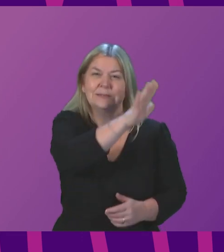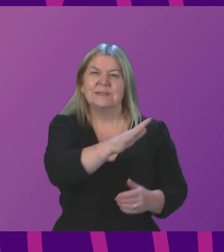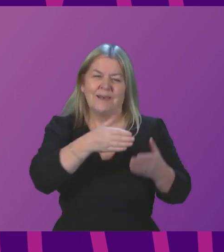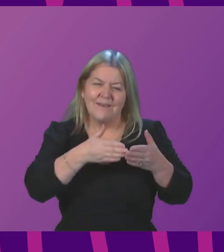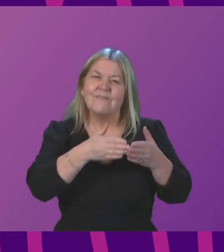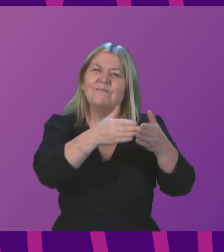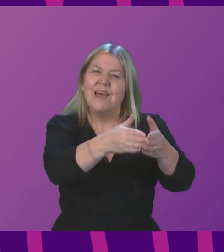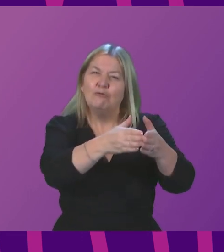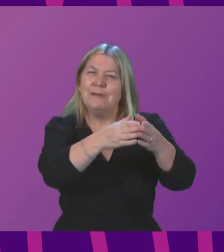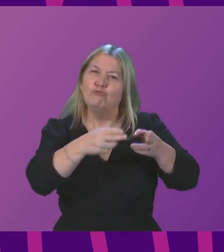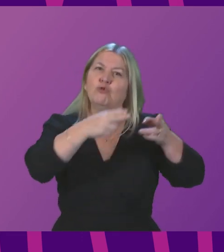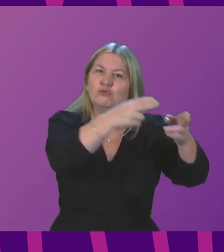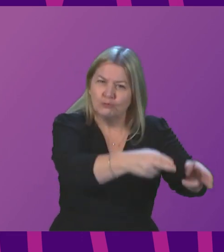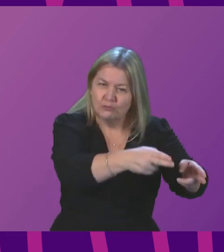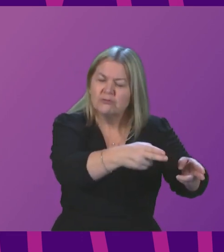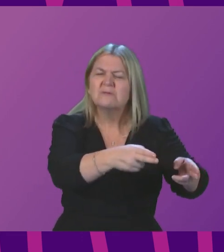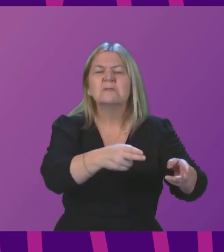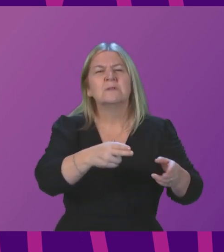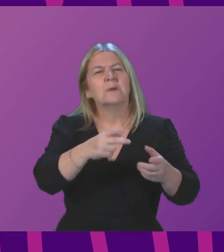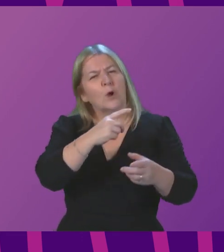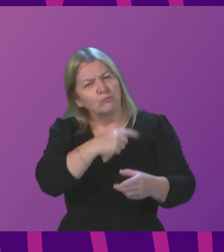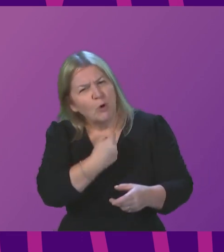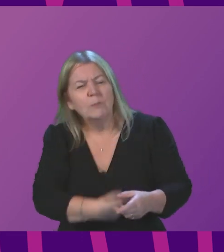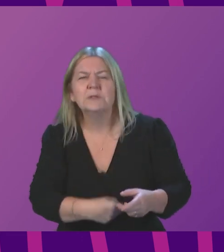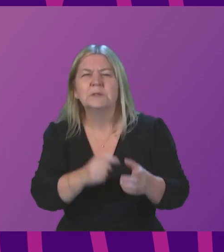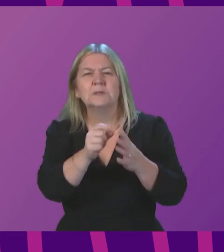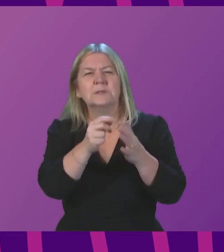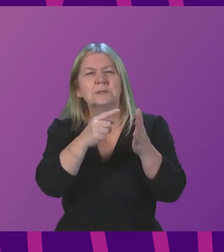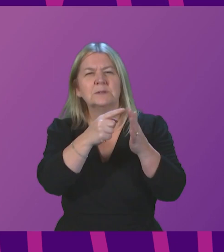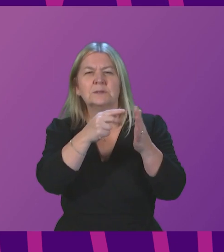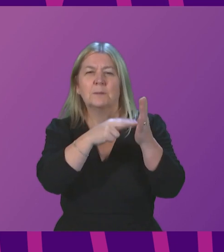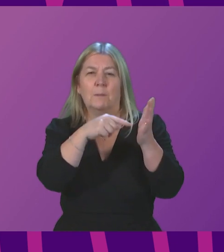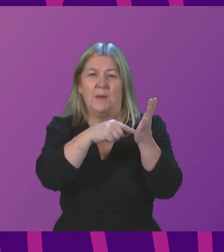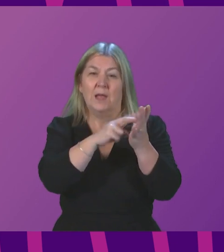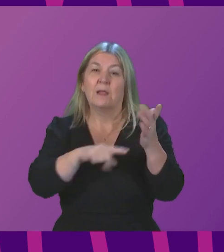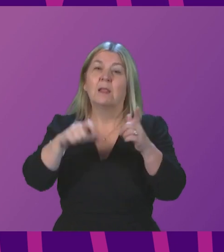It was promised on Pentland Firth routes four years ago, but there is still no sign of it.